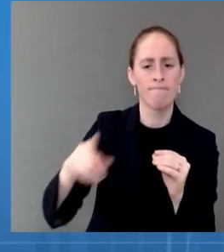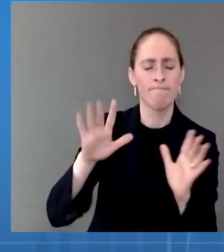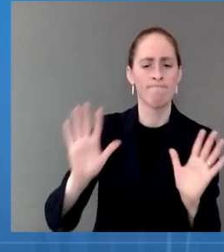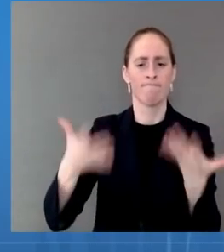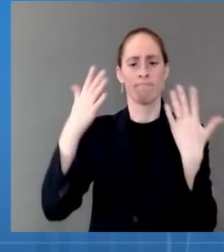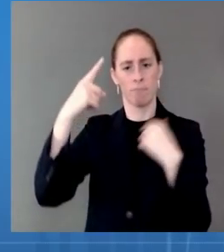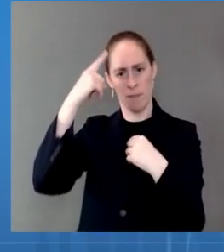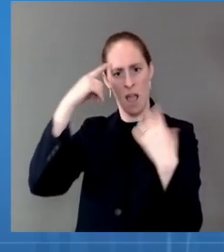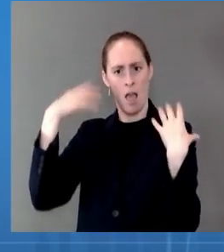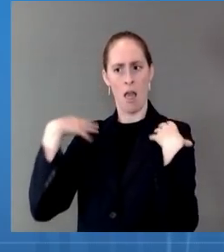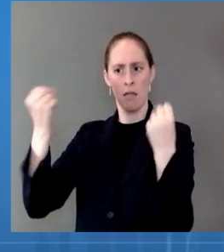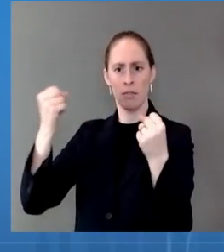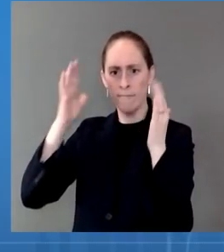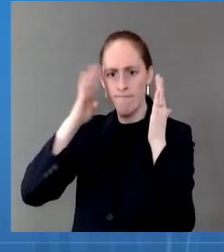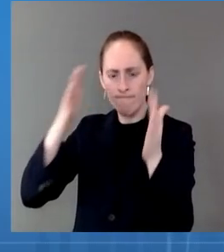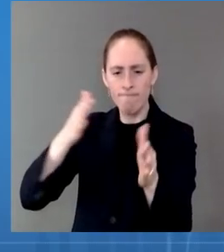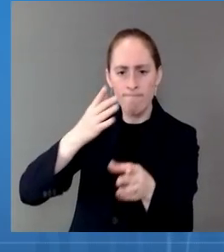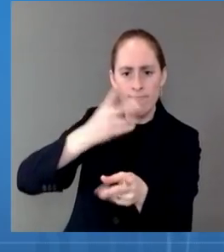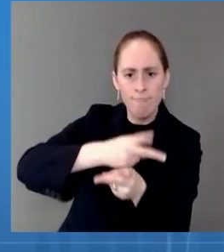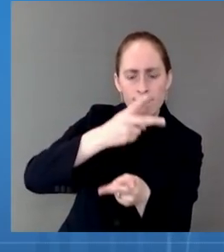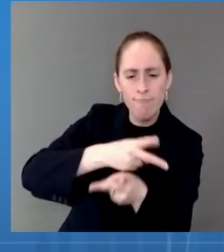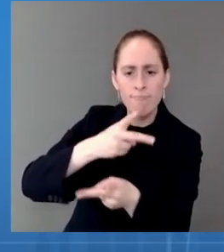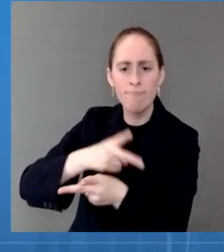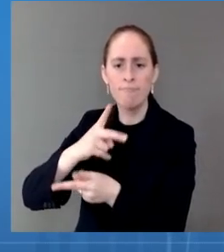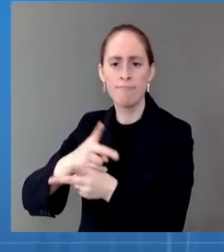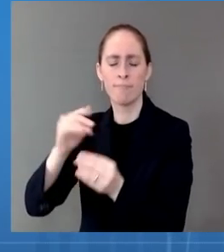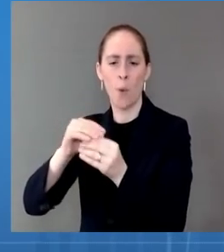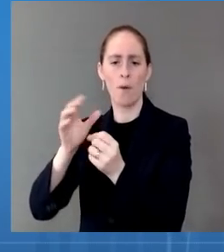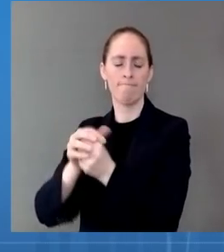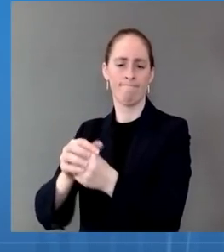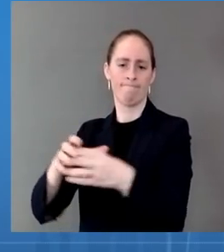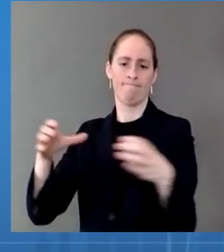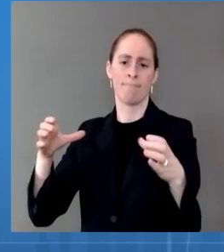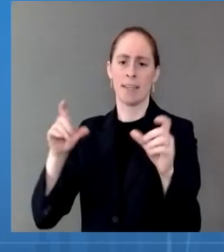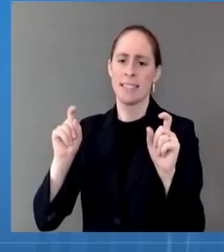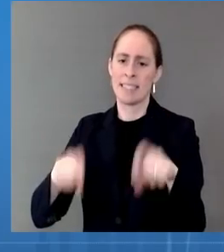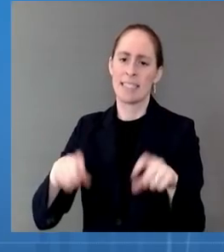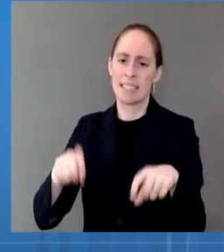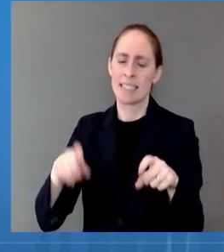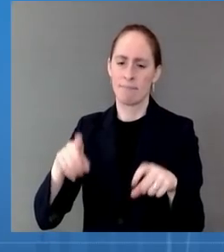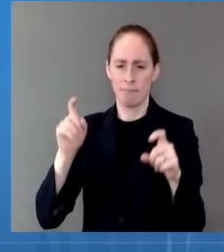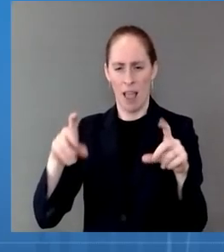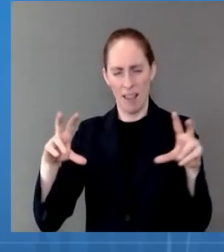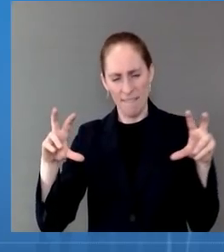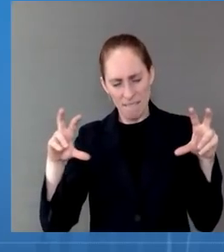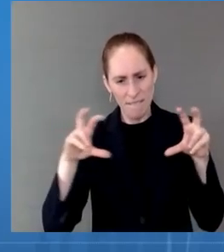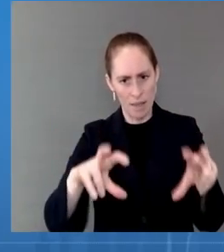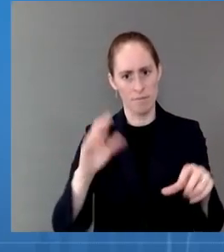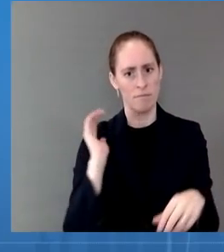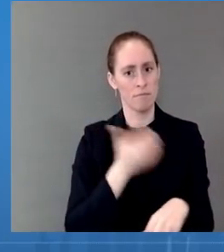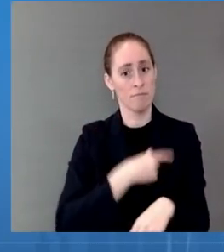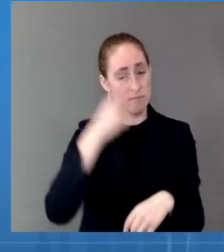and there's more to do there. And finally, I'll just say that what we really have to do is something the government can't do, but all of us, as individuals can do it,